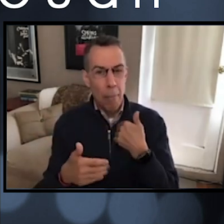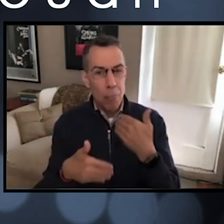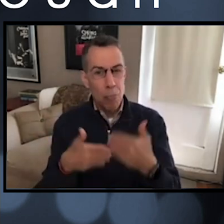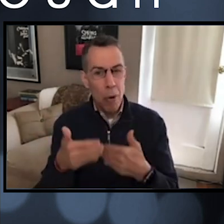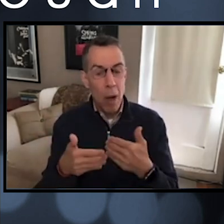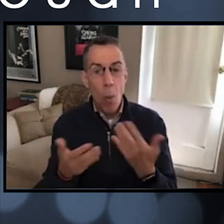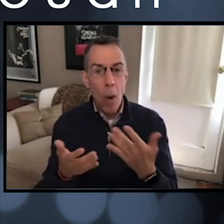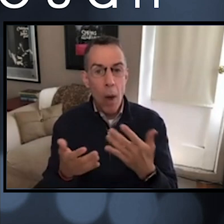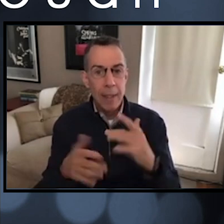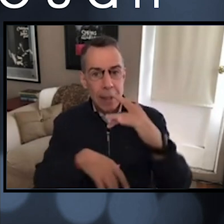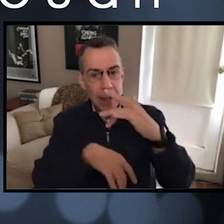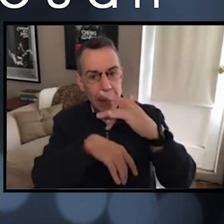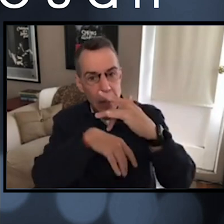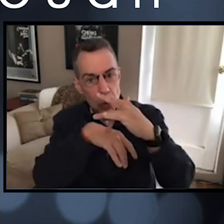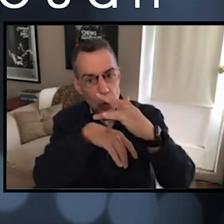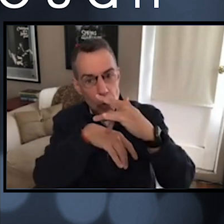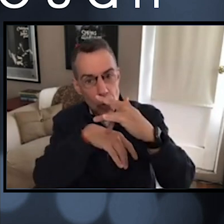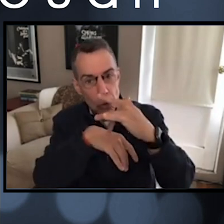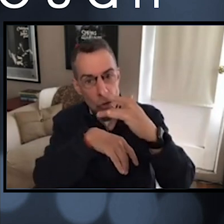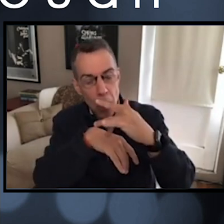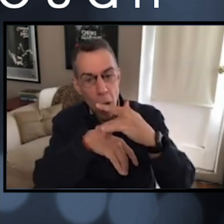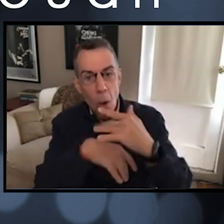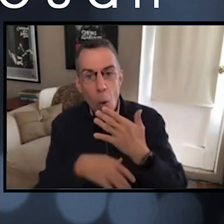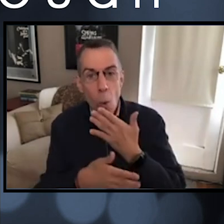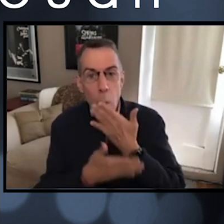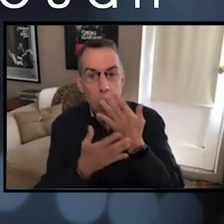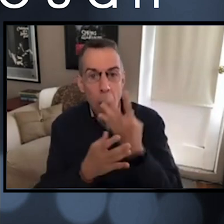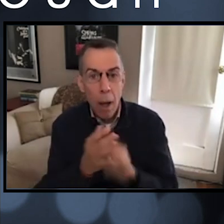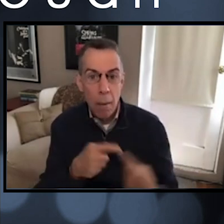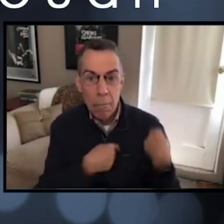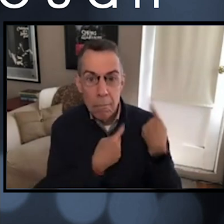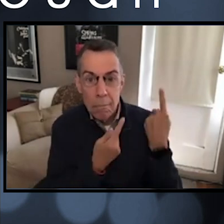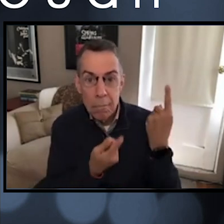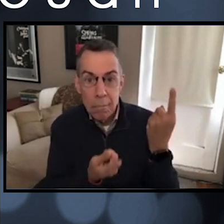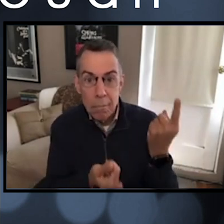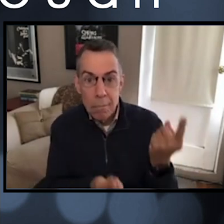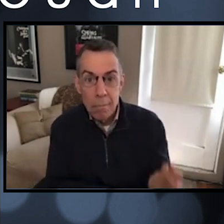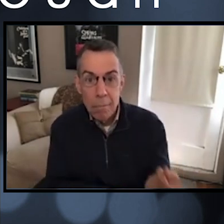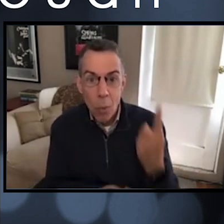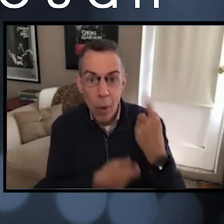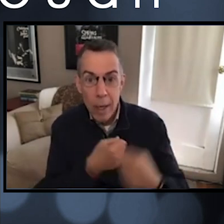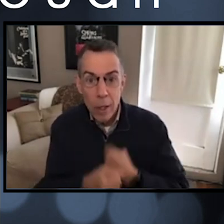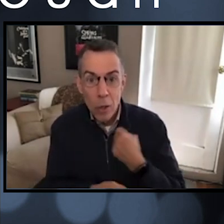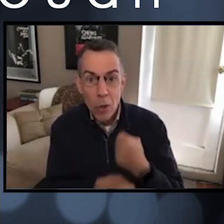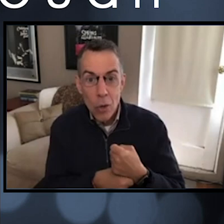touch. That we have not been allowed to touch each other for the past year. And